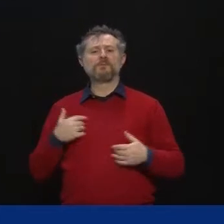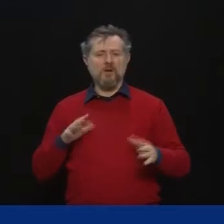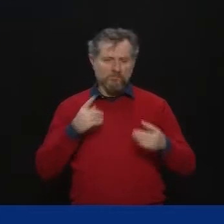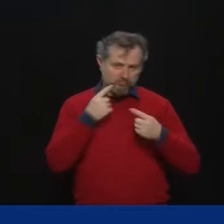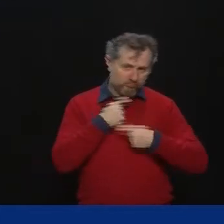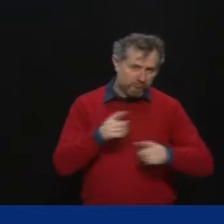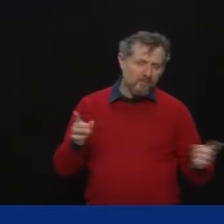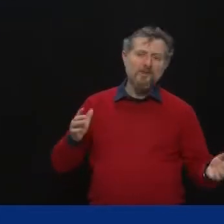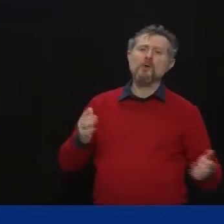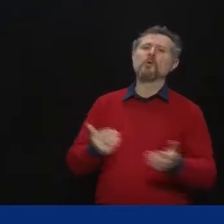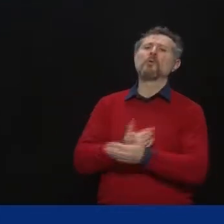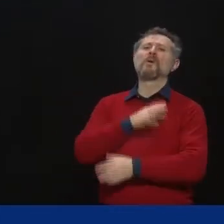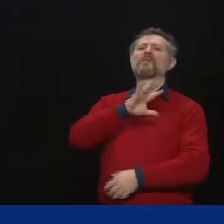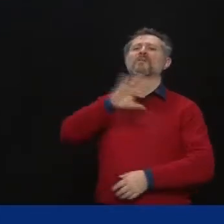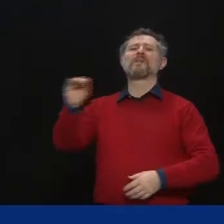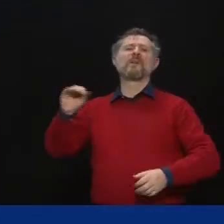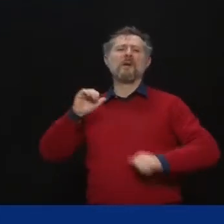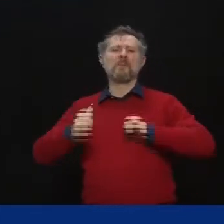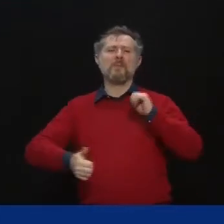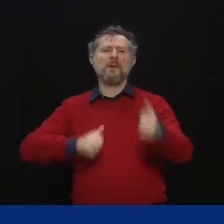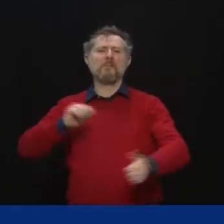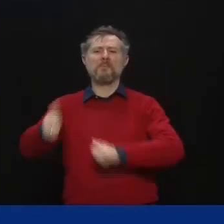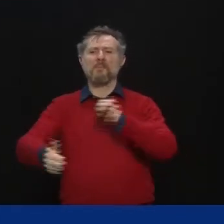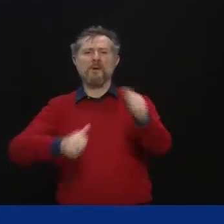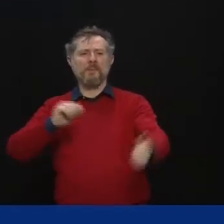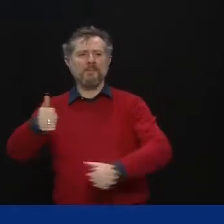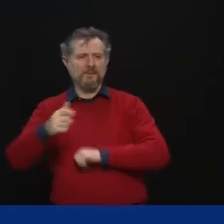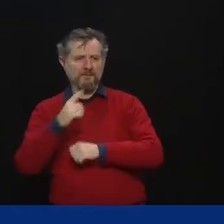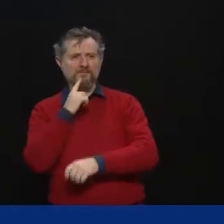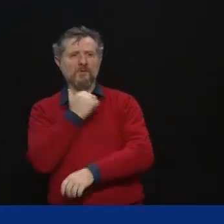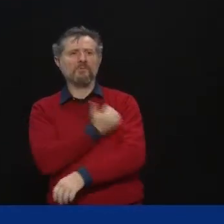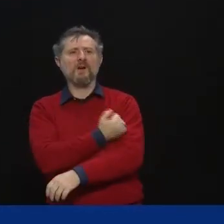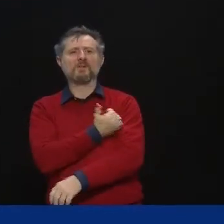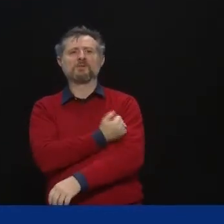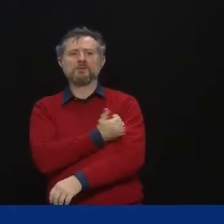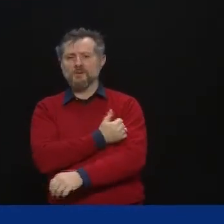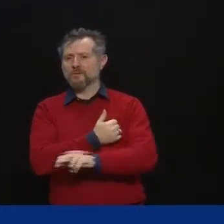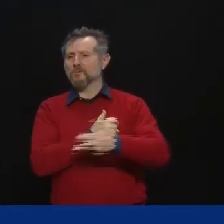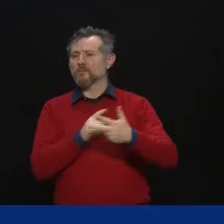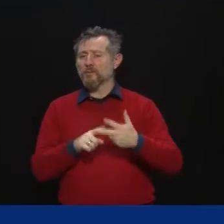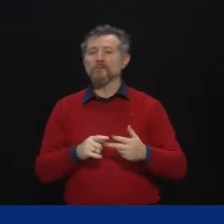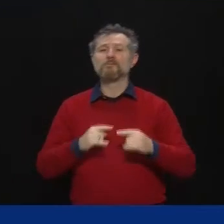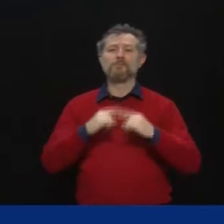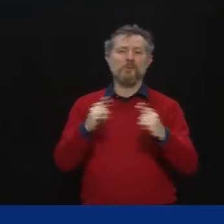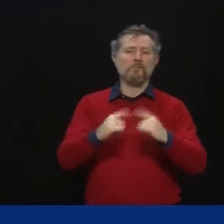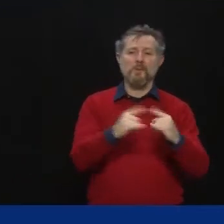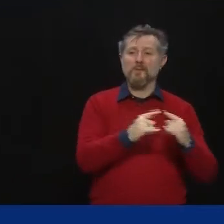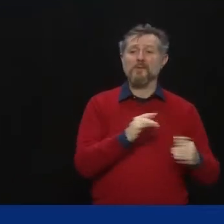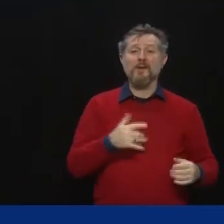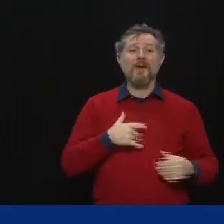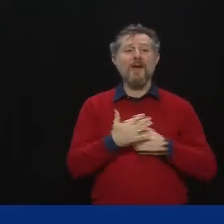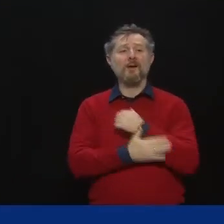PLANS, YOU KNOW, WE TOOK A NUMBER OF STEPS ALREADY. I WANT TO TALK ABOUT THEM.